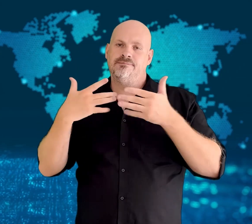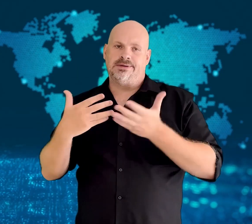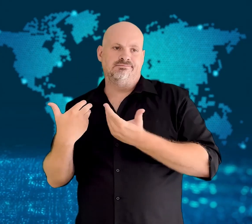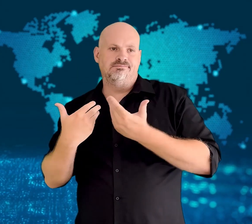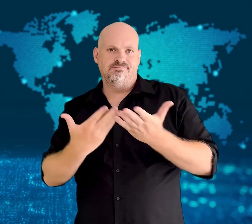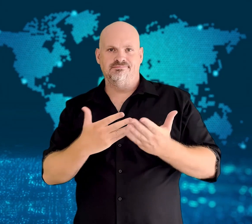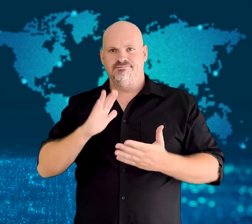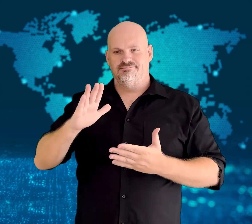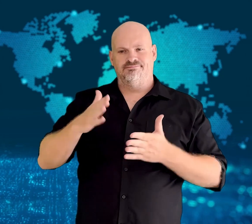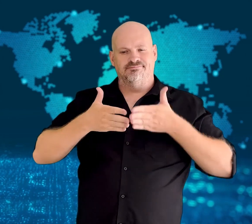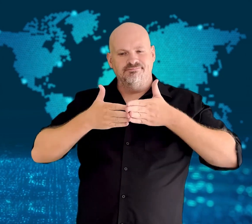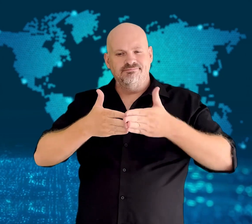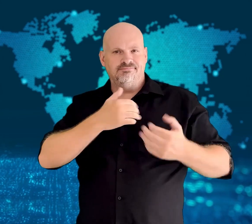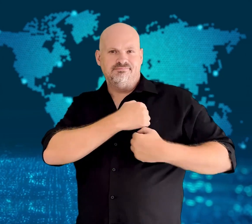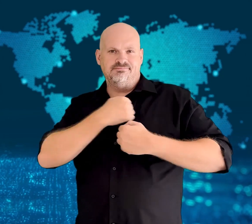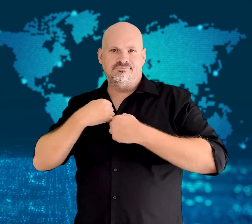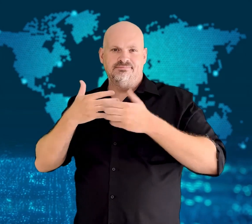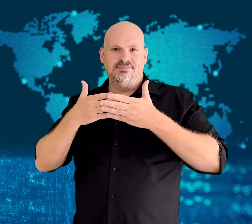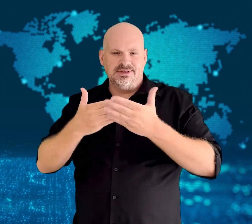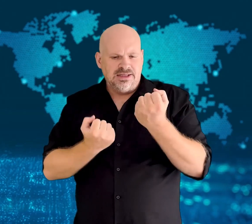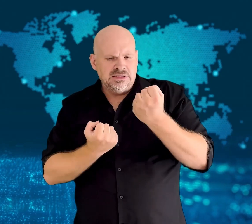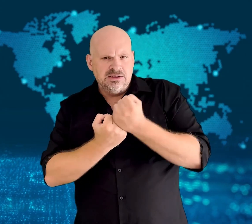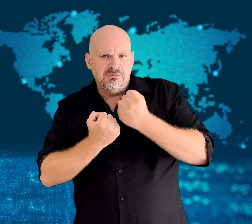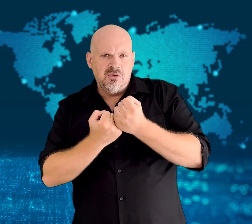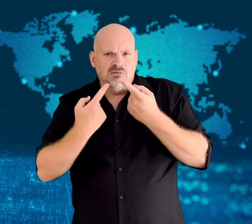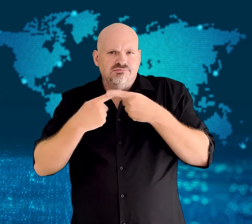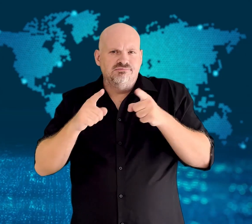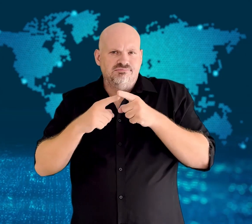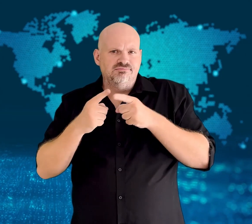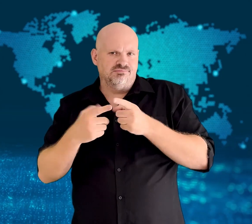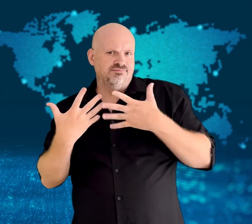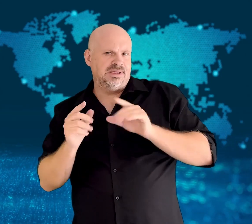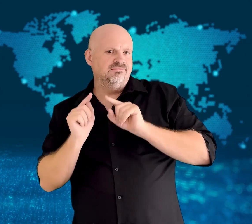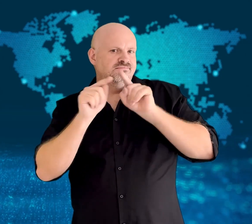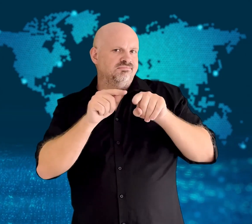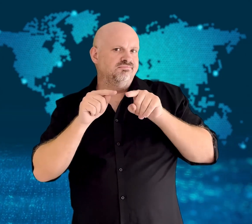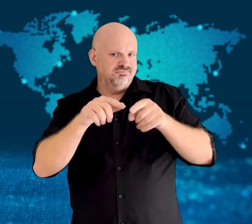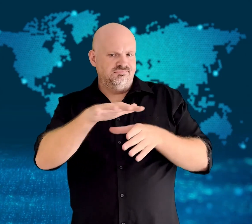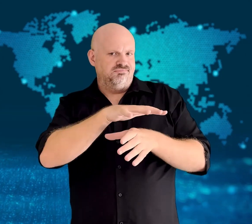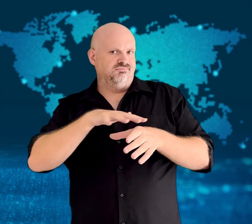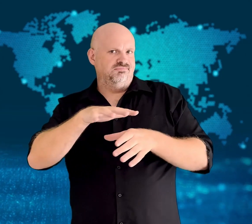Taiwan officials say the drills violate the UN's rules